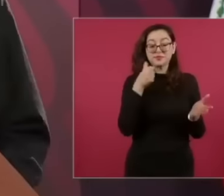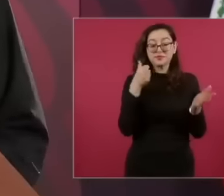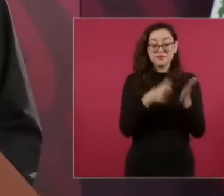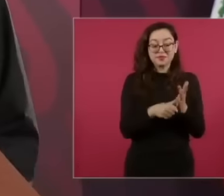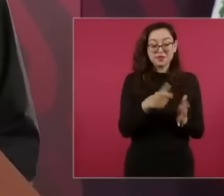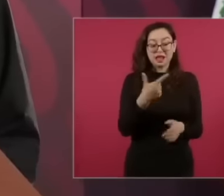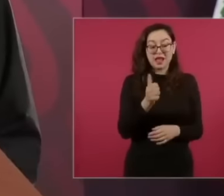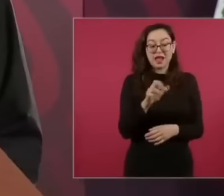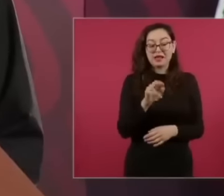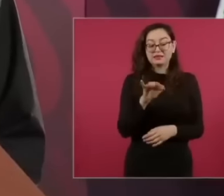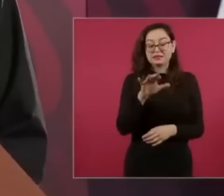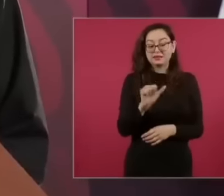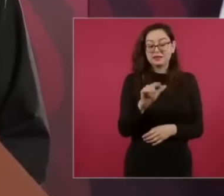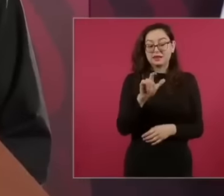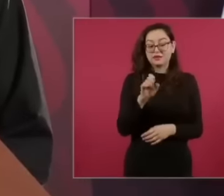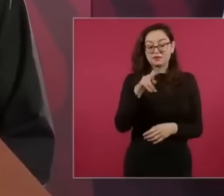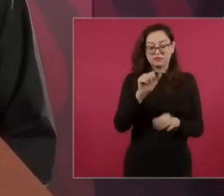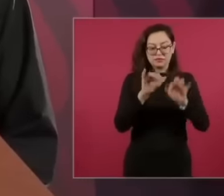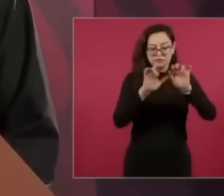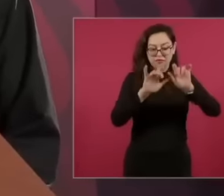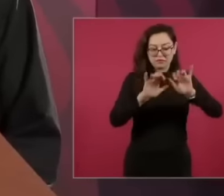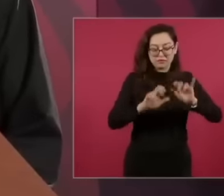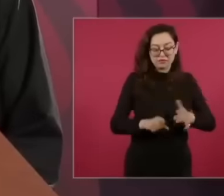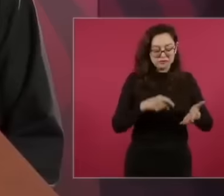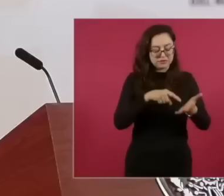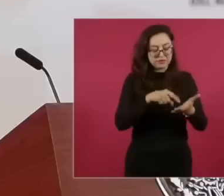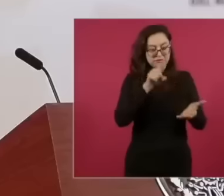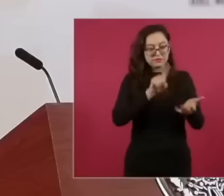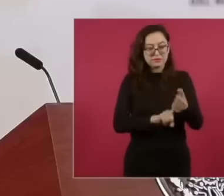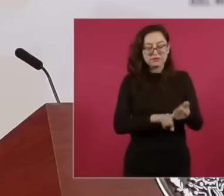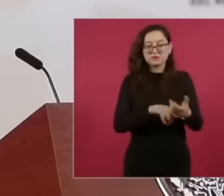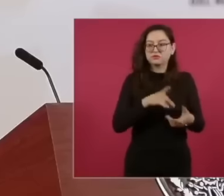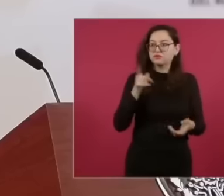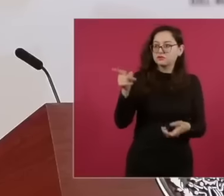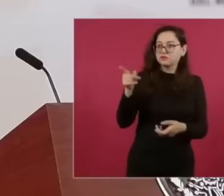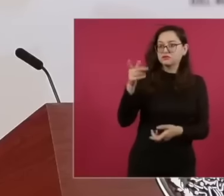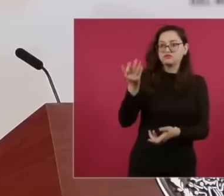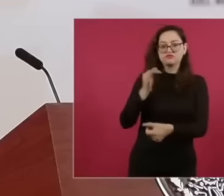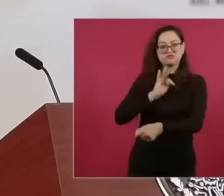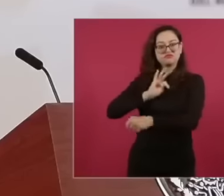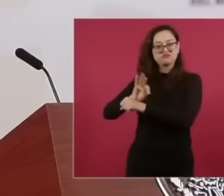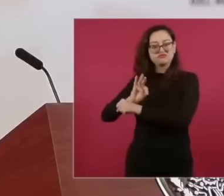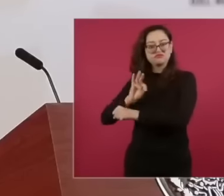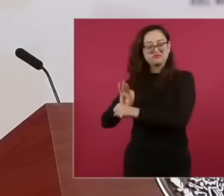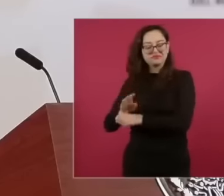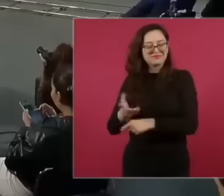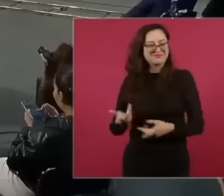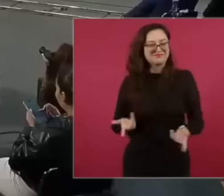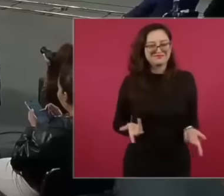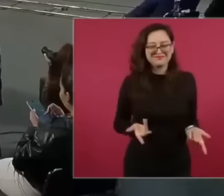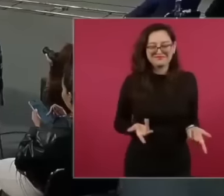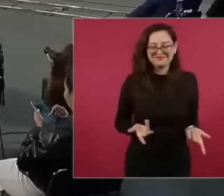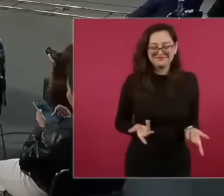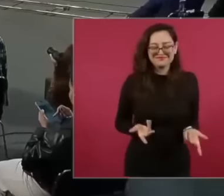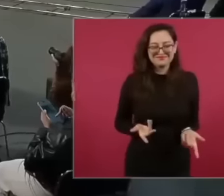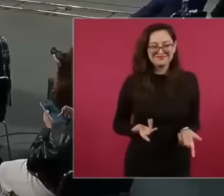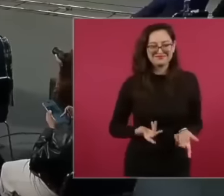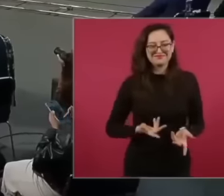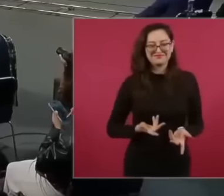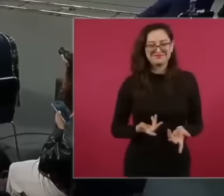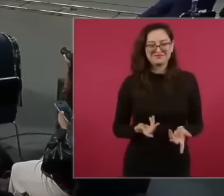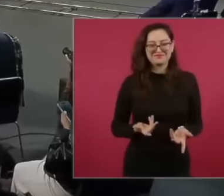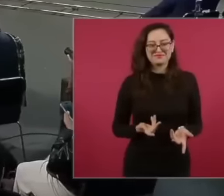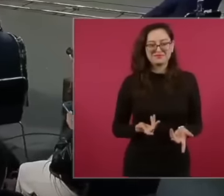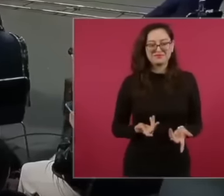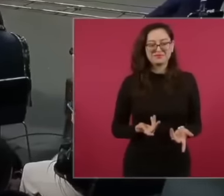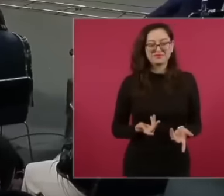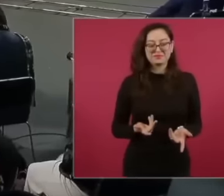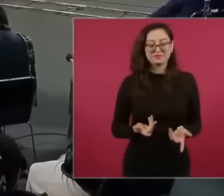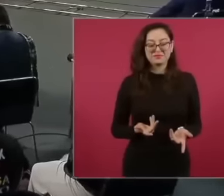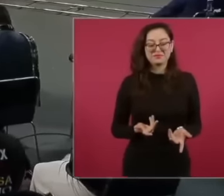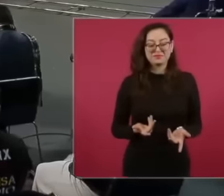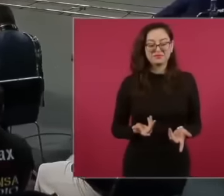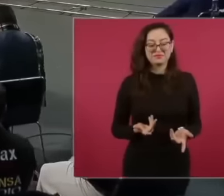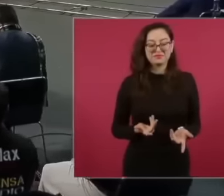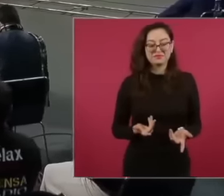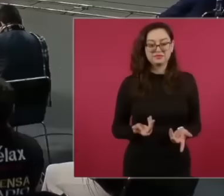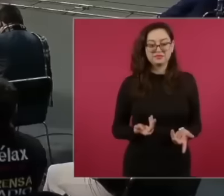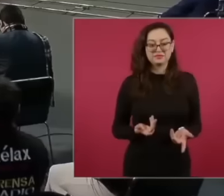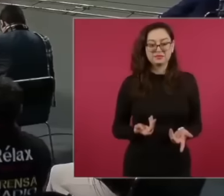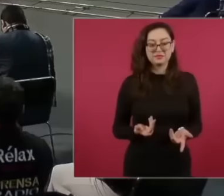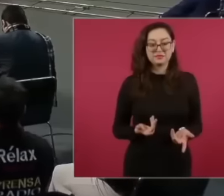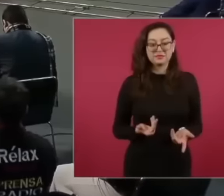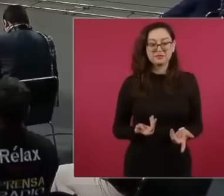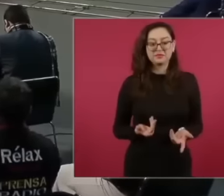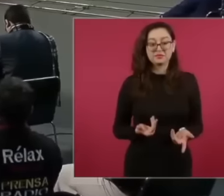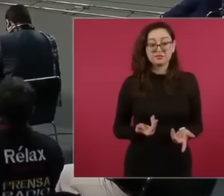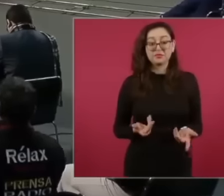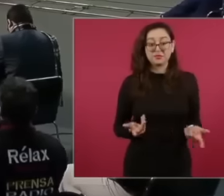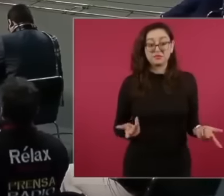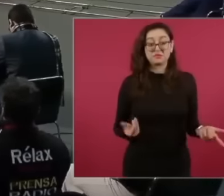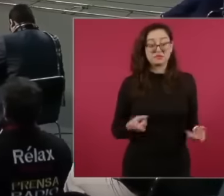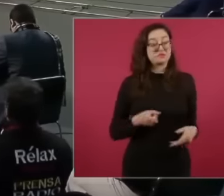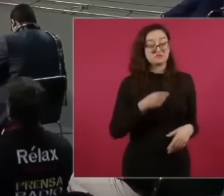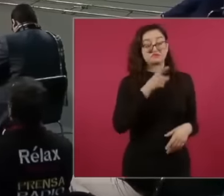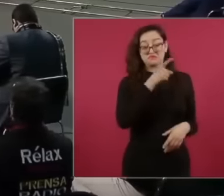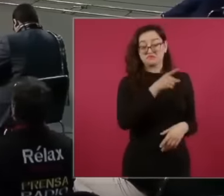Lun even defends them. So no, he is against the Reform of the judicial power García